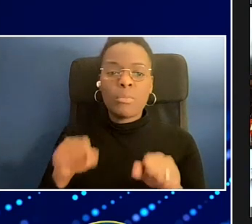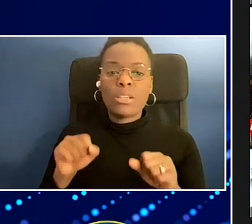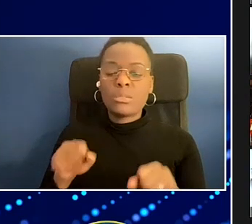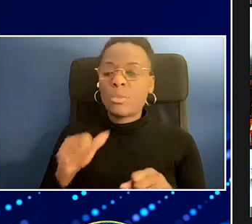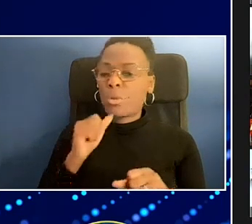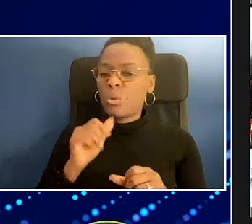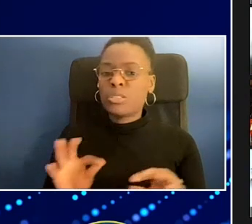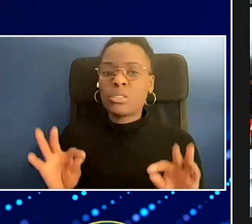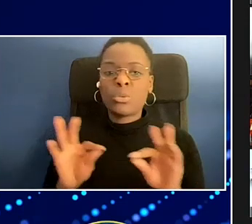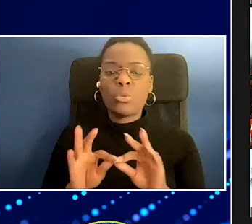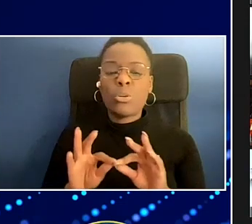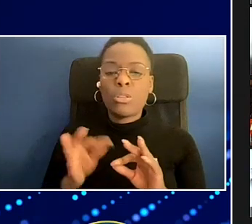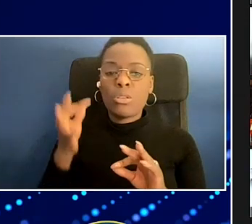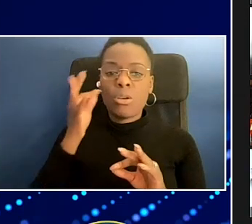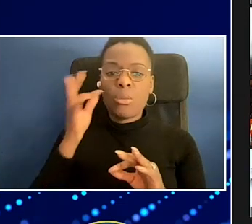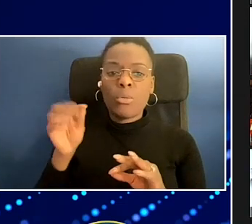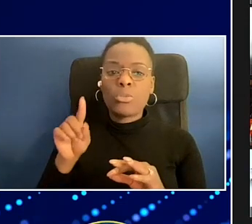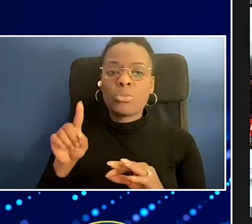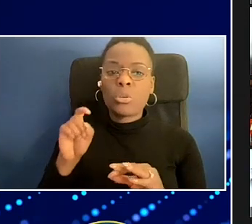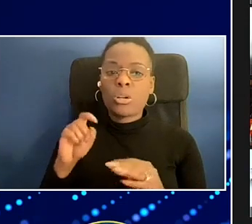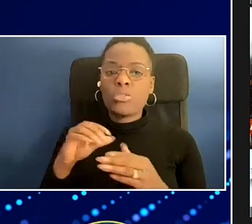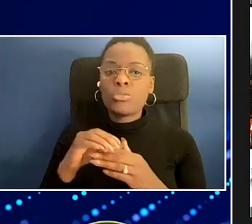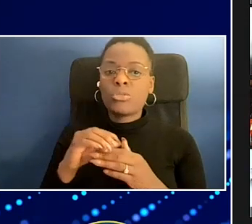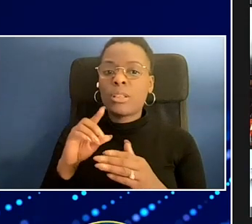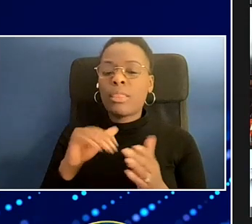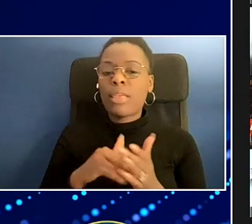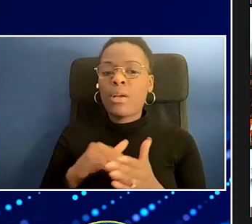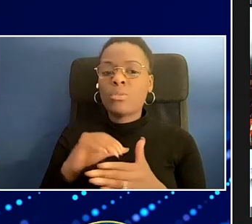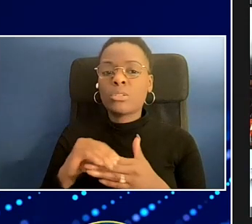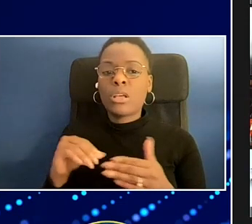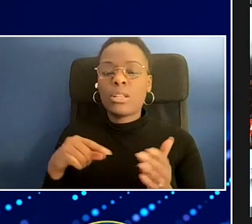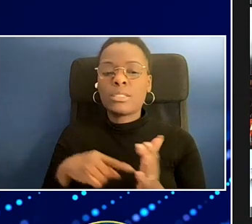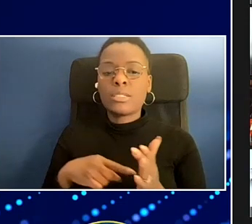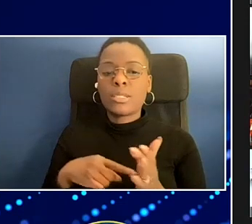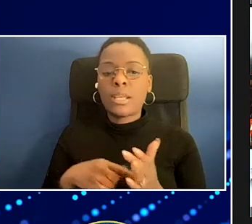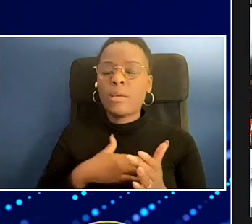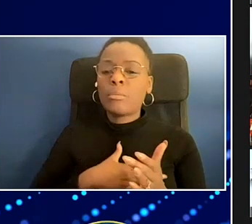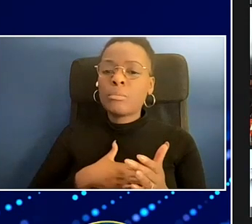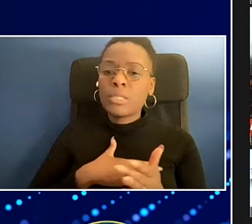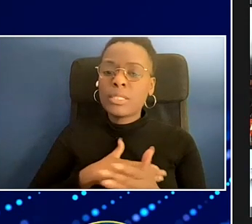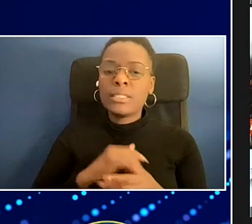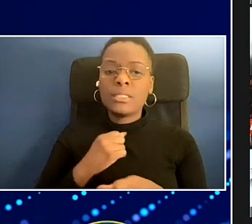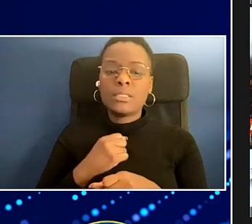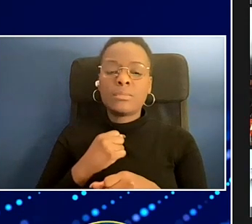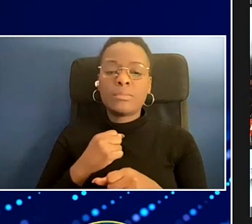in my GI Bill. Please consider rules that ensure that this won't happen to other people. Thank you.